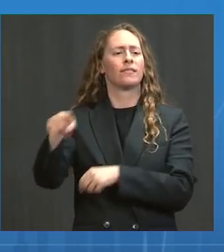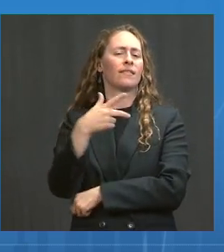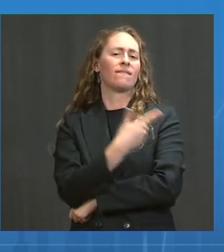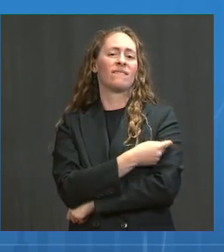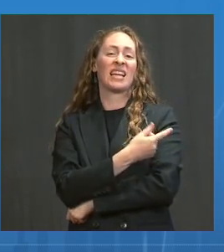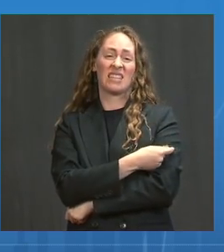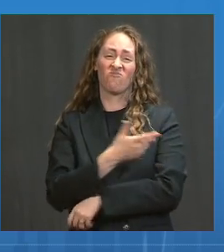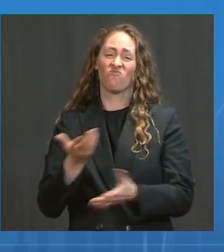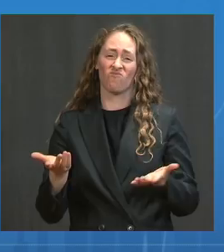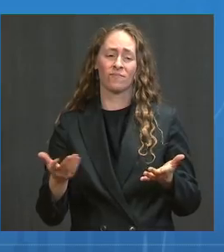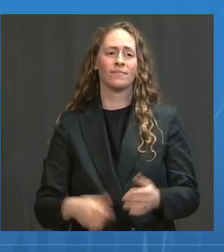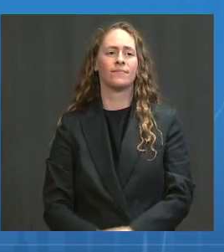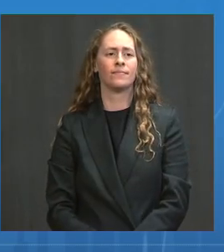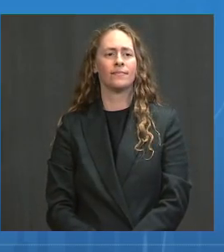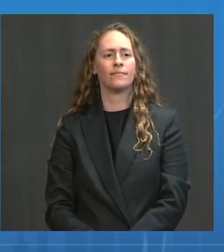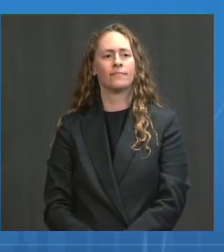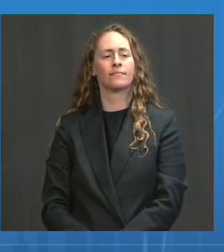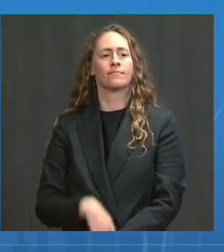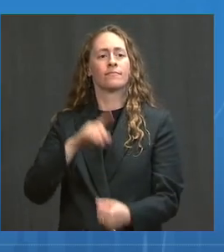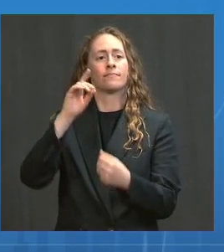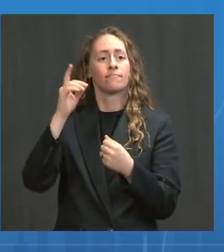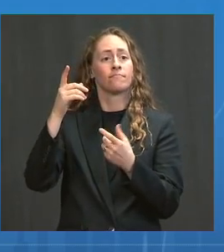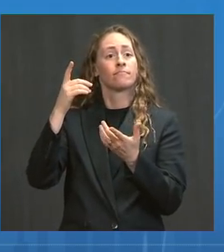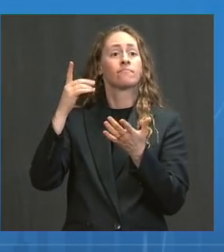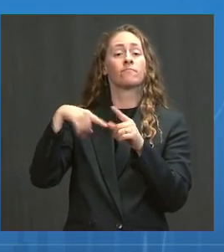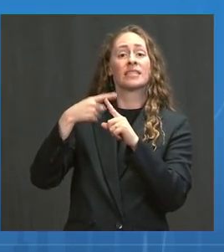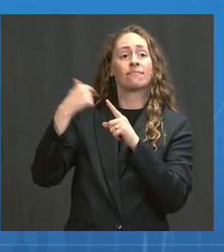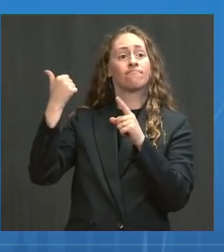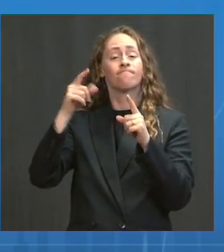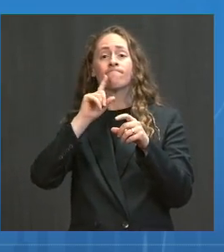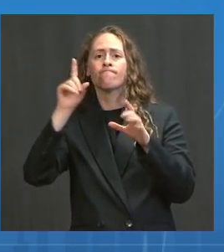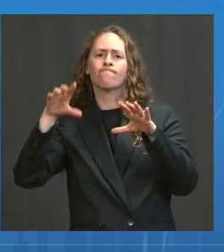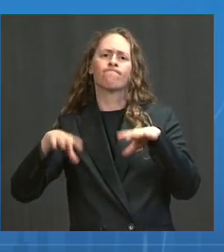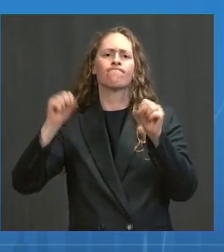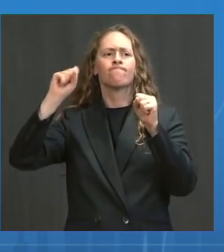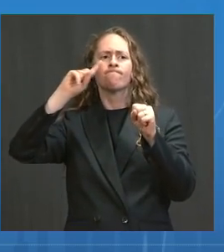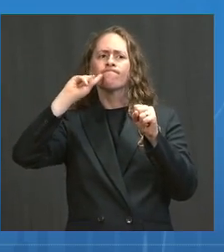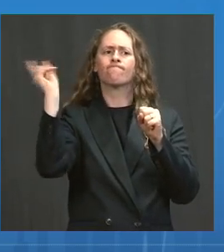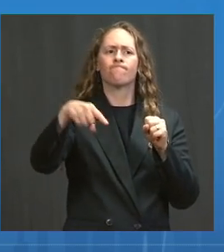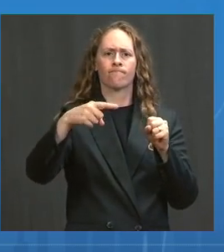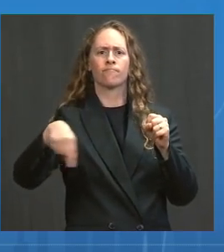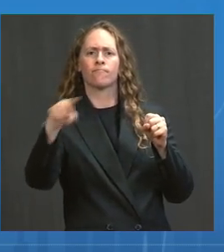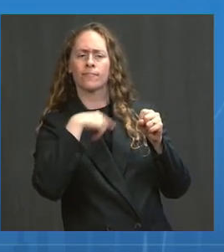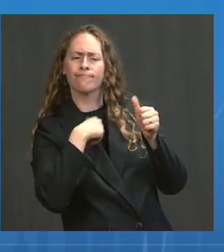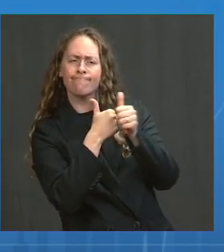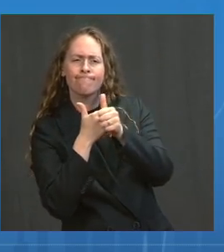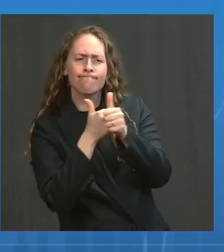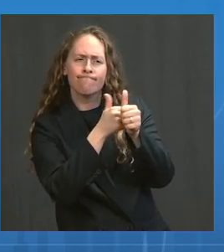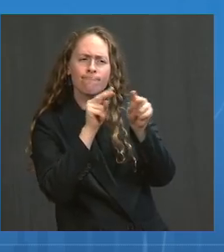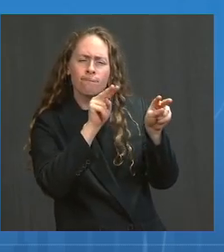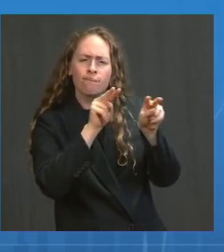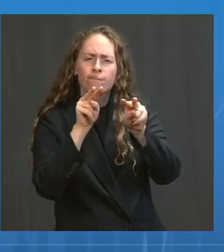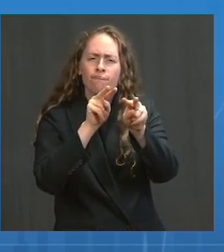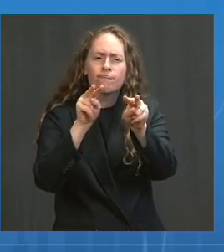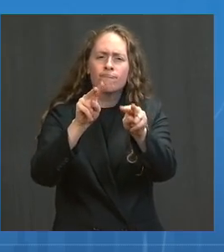the President's whole-of- government response effort has been closely tracking the data on the pandemic and vaccination effort